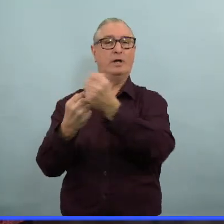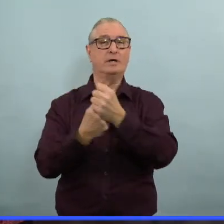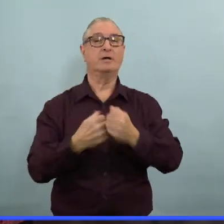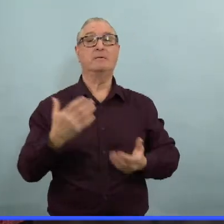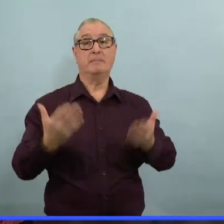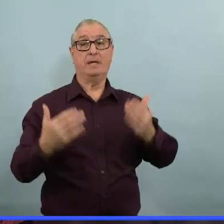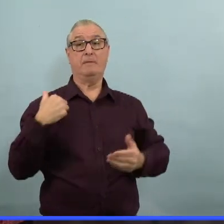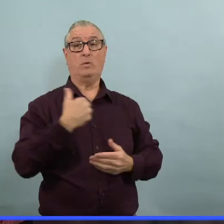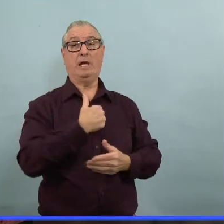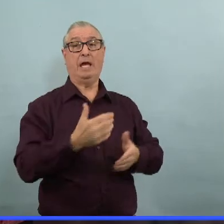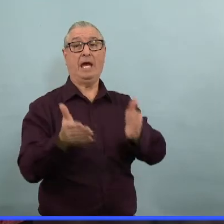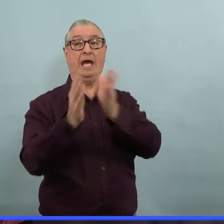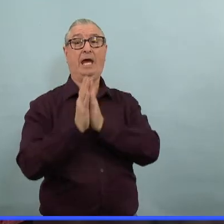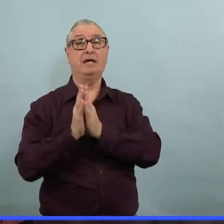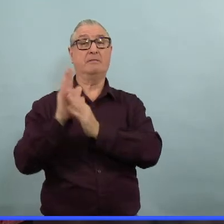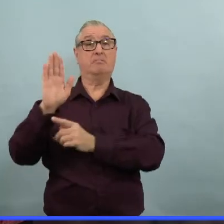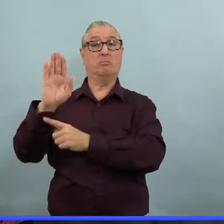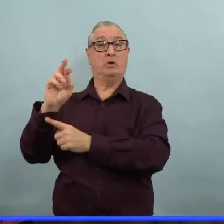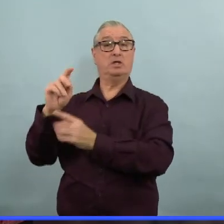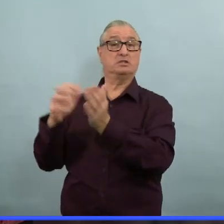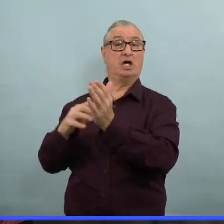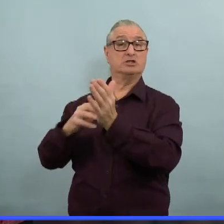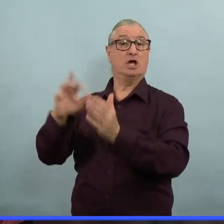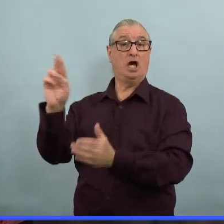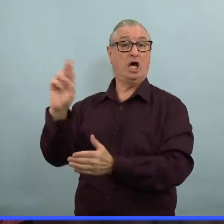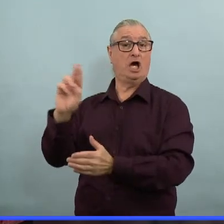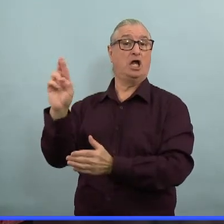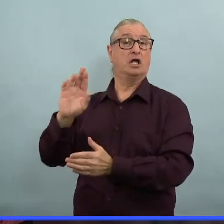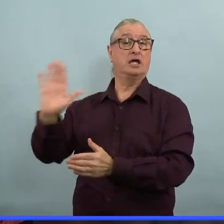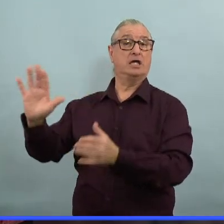these these are things that will work together that we work together with with public health on